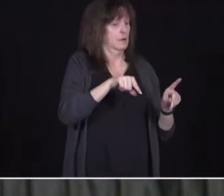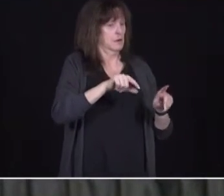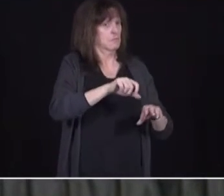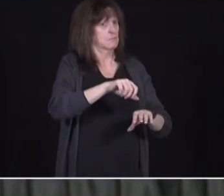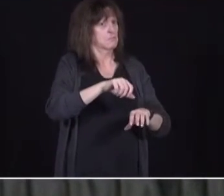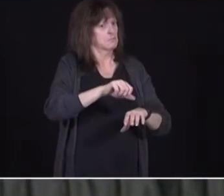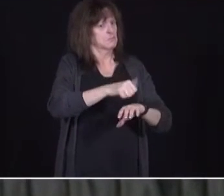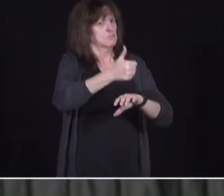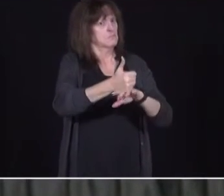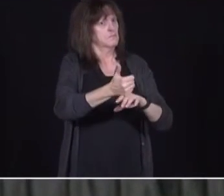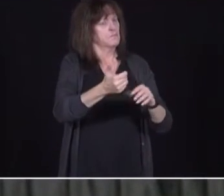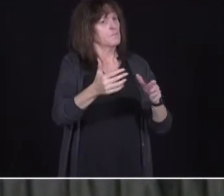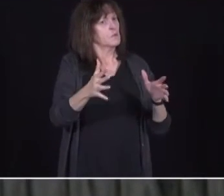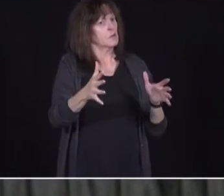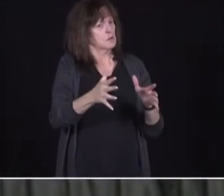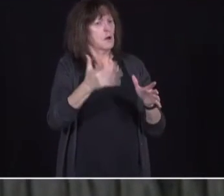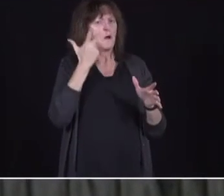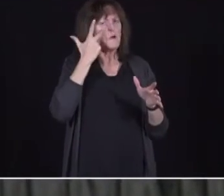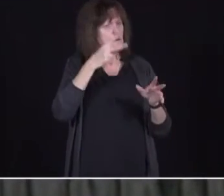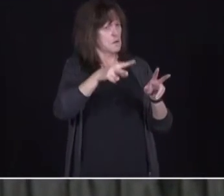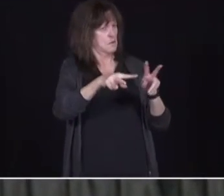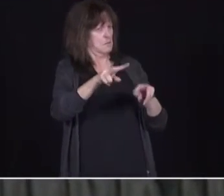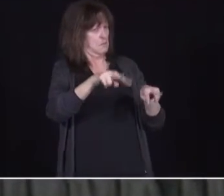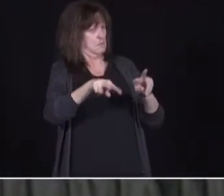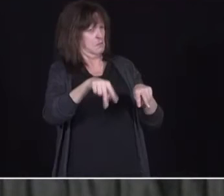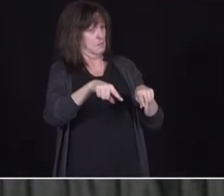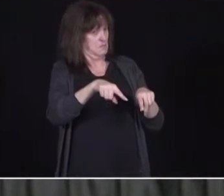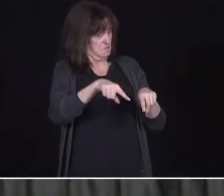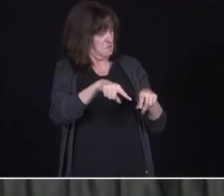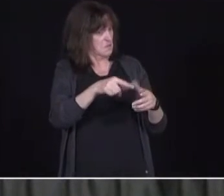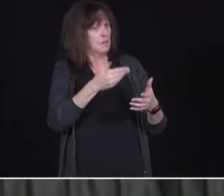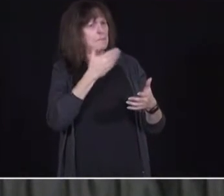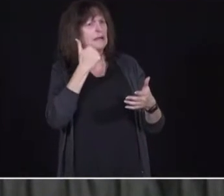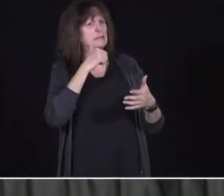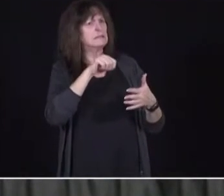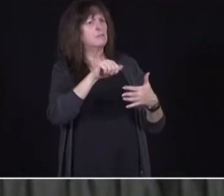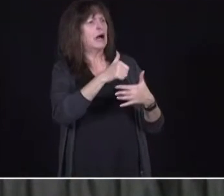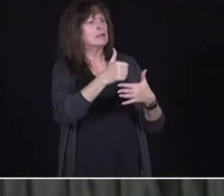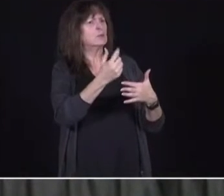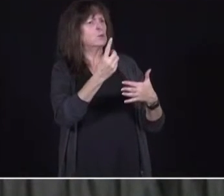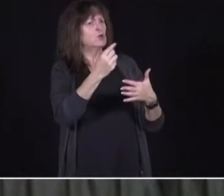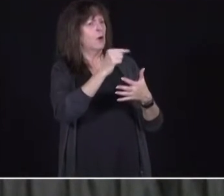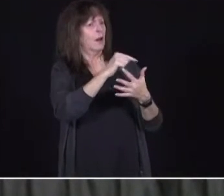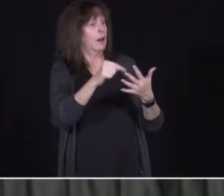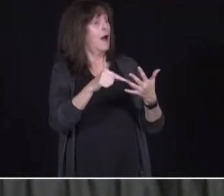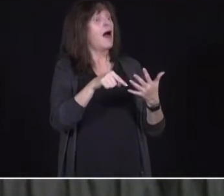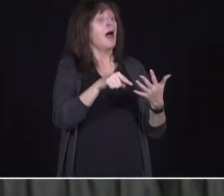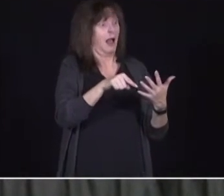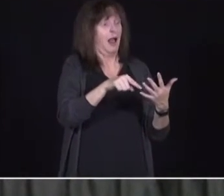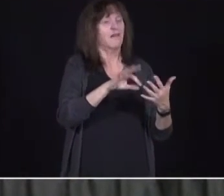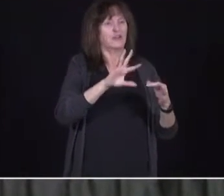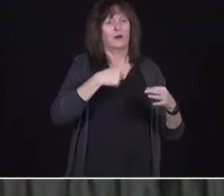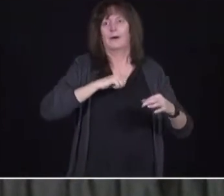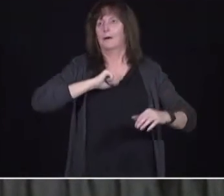vaccination site outside of a hospital. Low level to start with. But give us a playbook for lessons to share